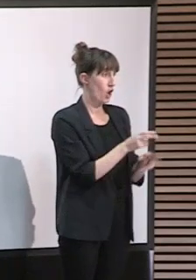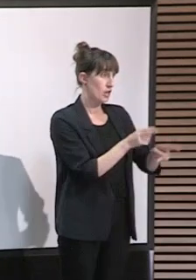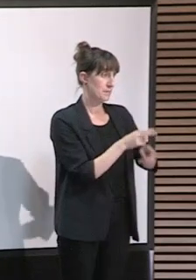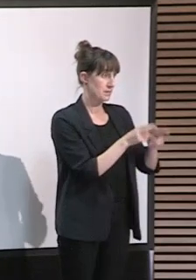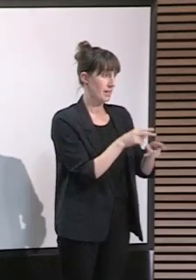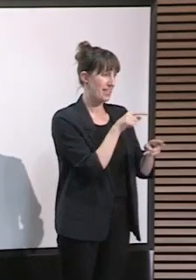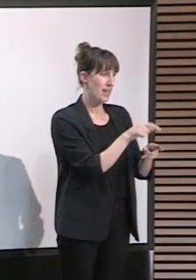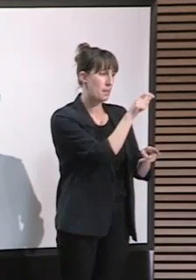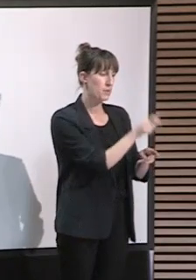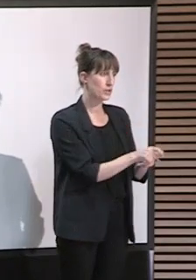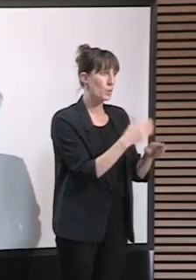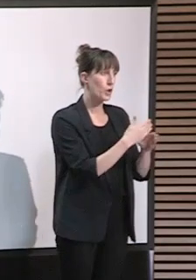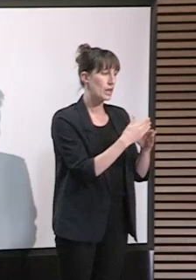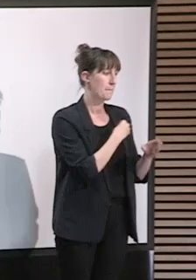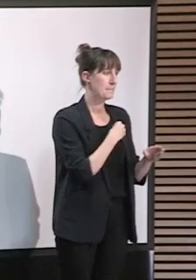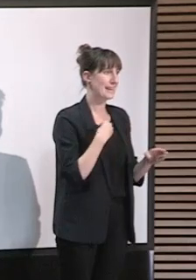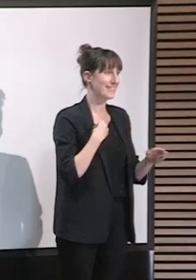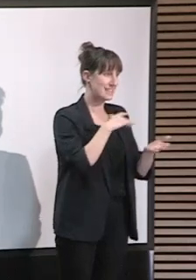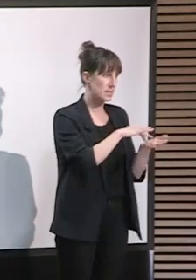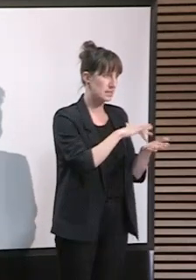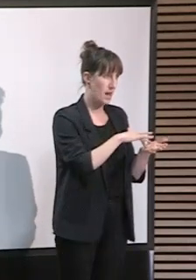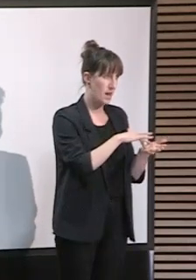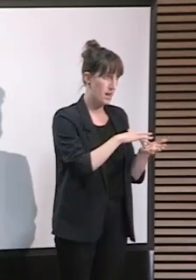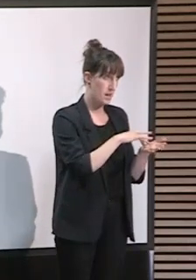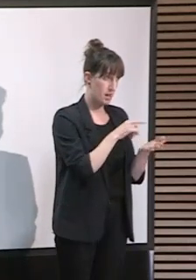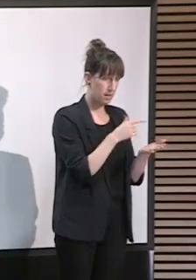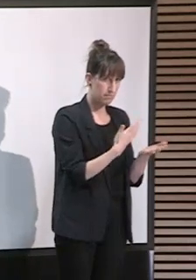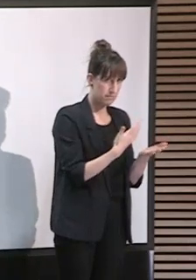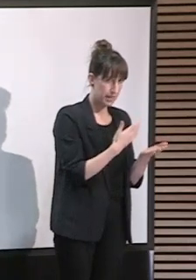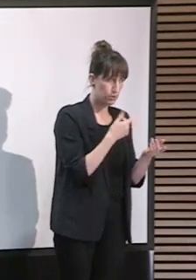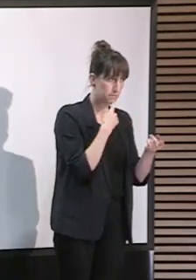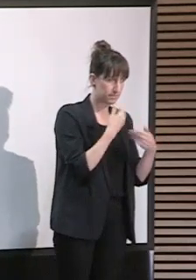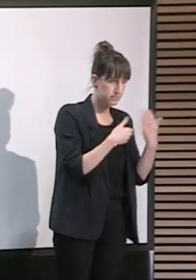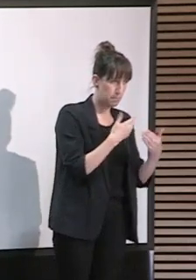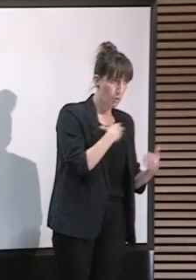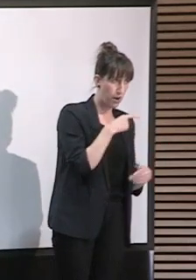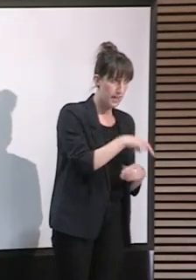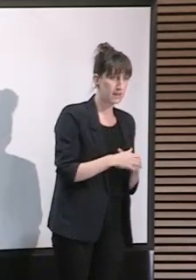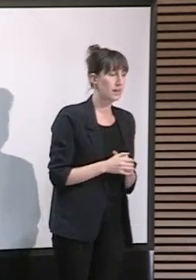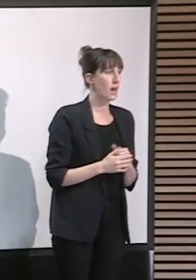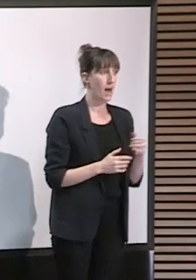Dr Bloomfield, we understand a person in hospital worked in a medical centre. What close contacts